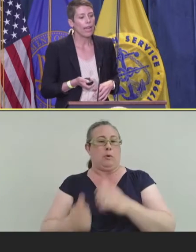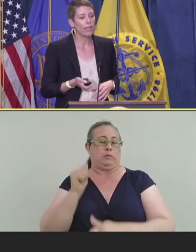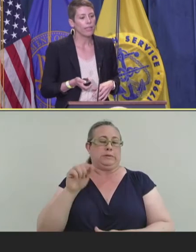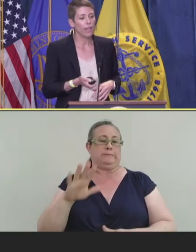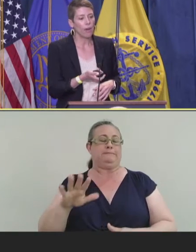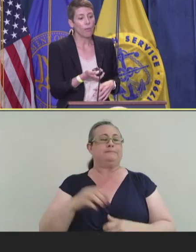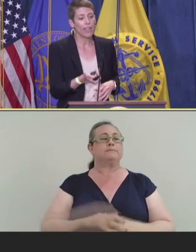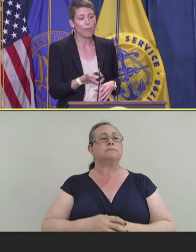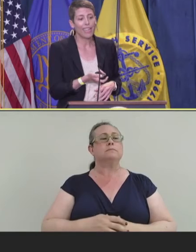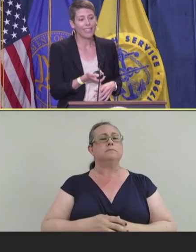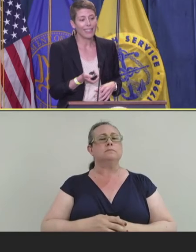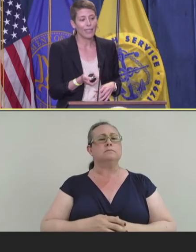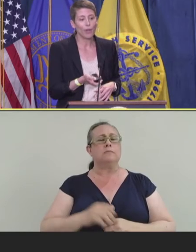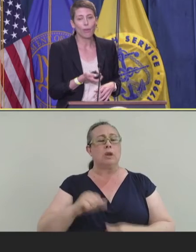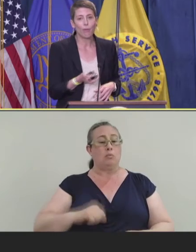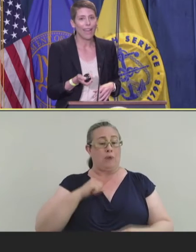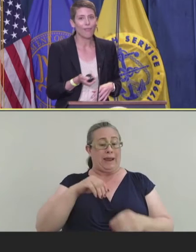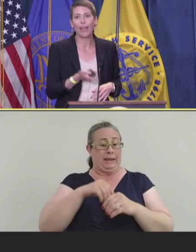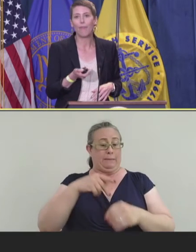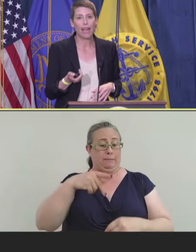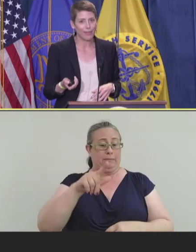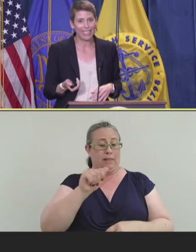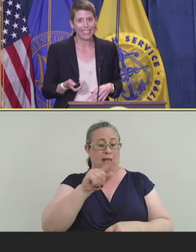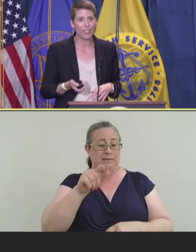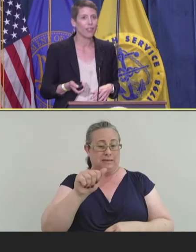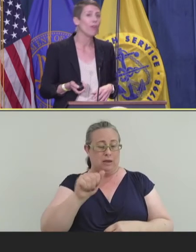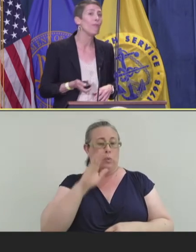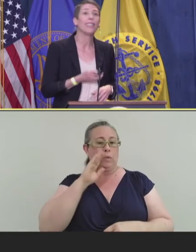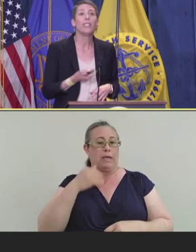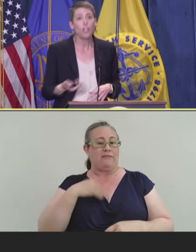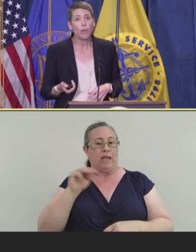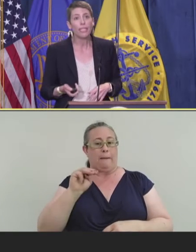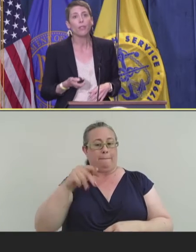And Pride in the Plaza this year, we will have mpox vaccination. We've been continuing